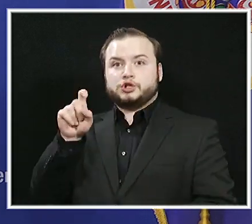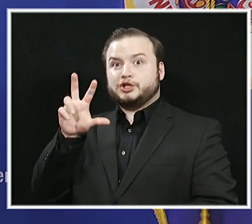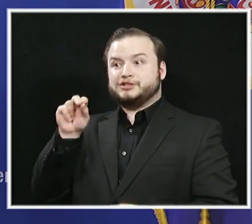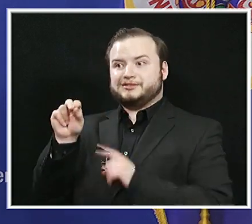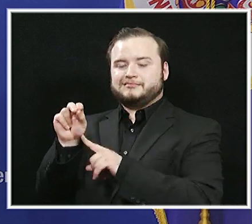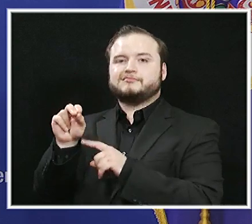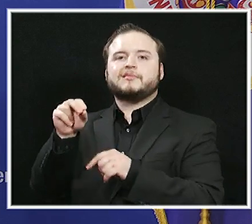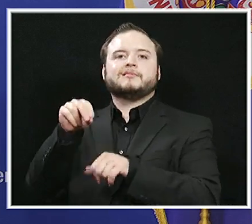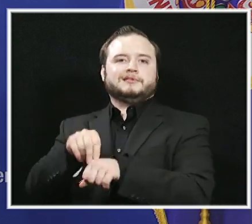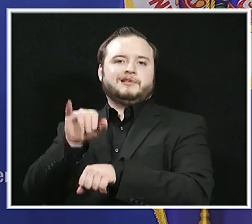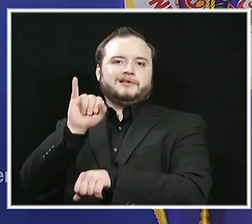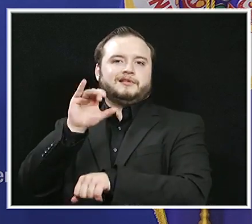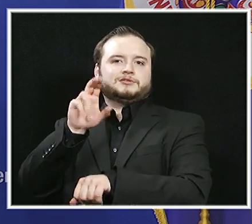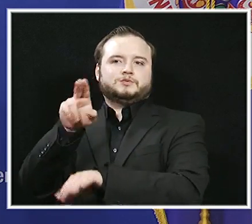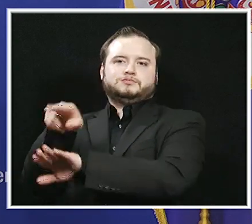currently 365 patients in the hospital, 130